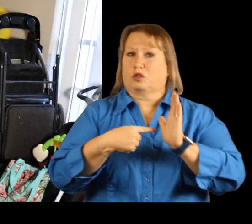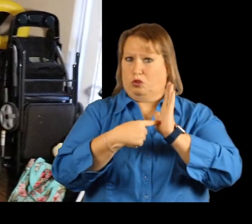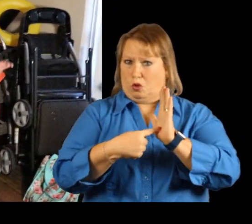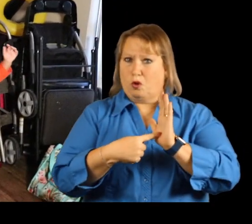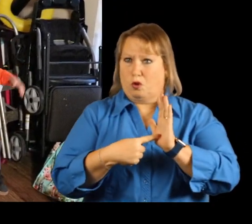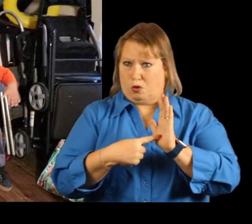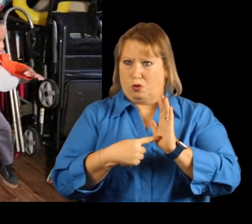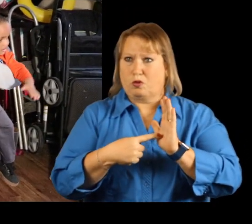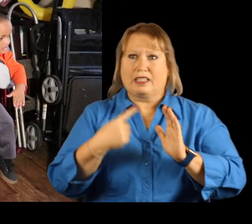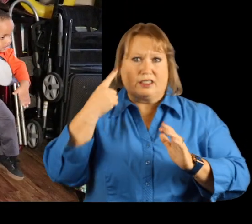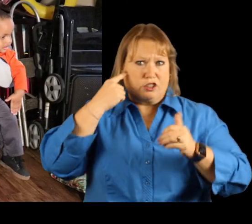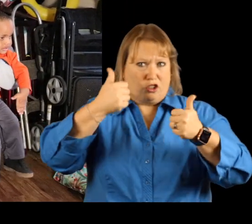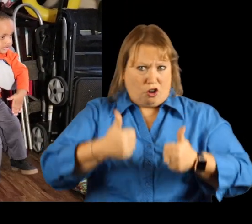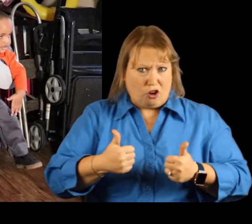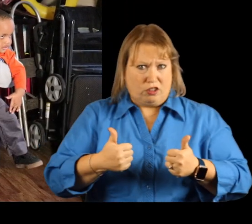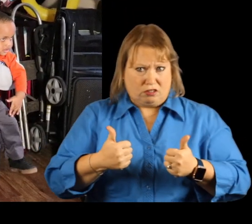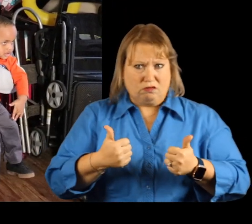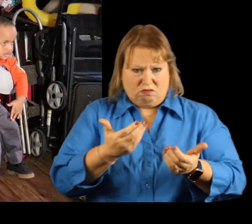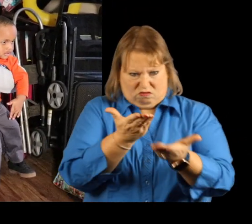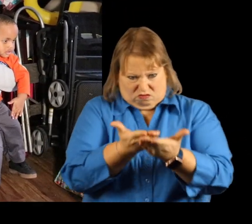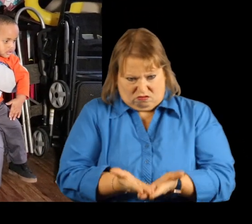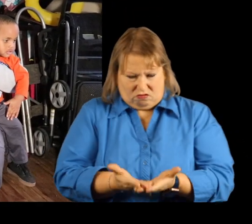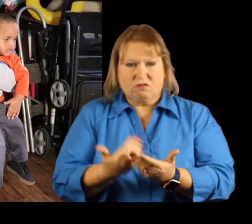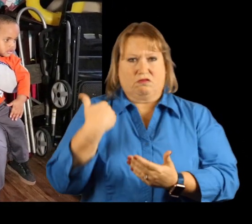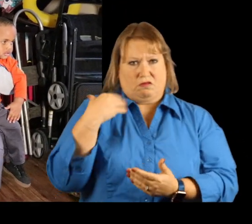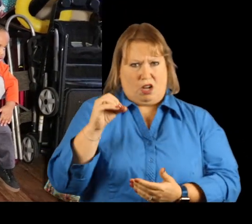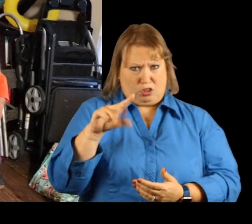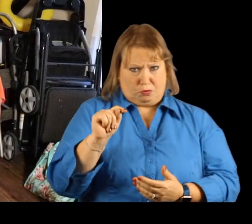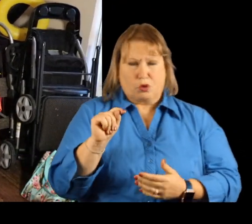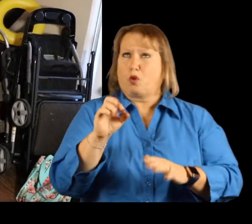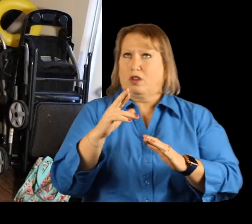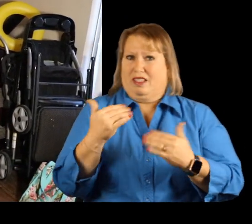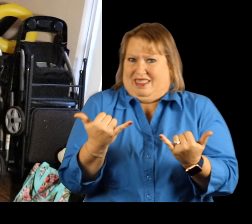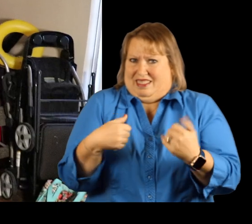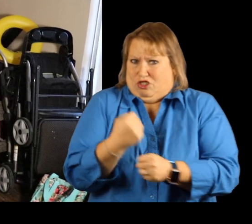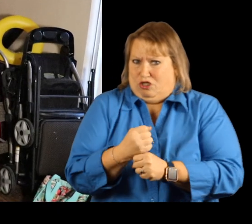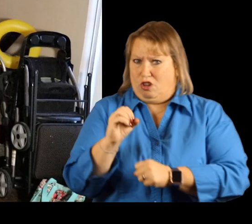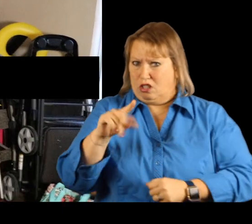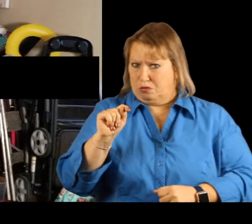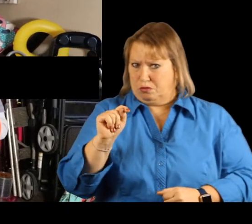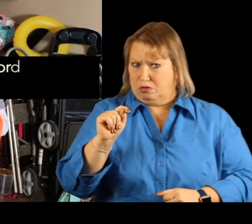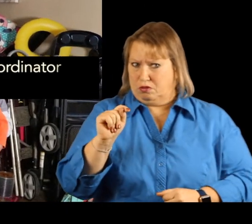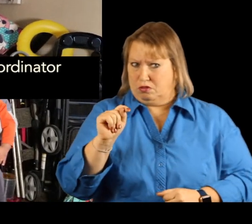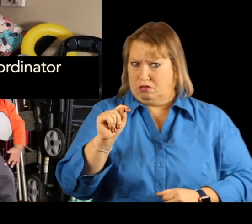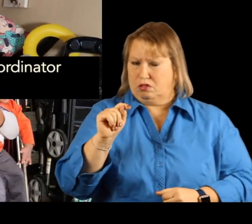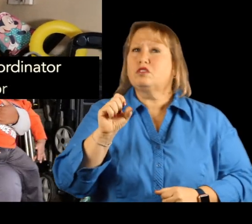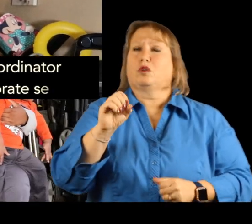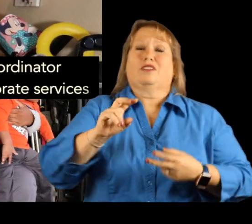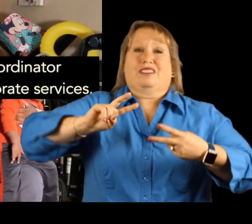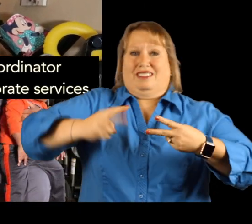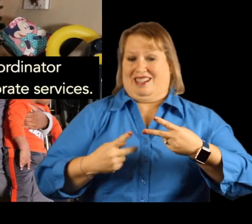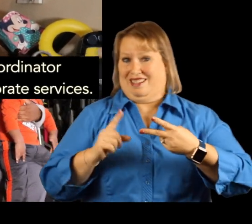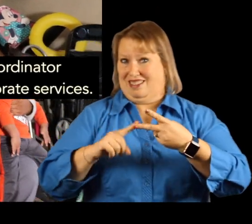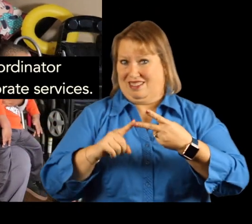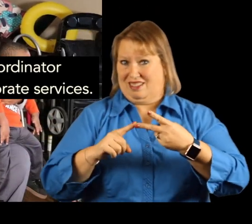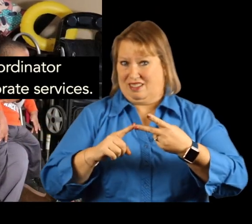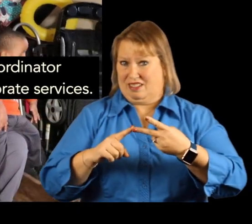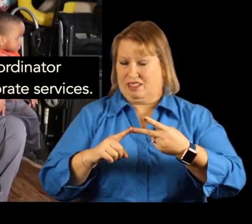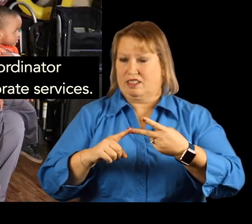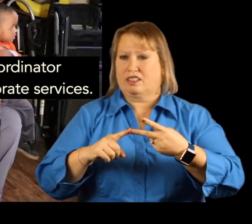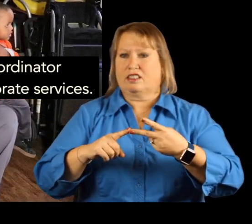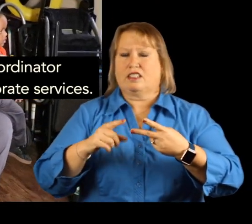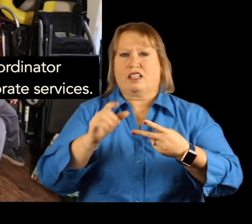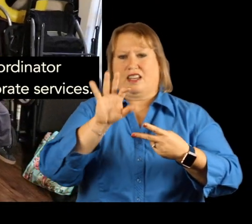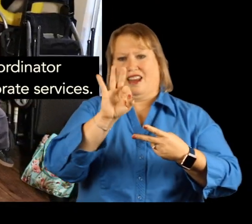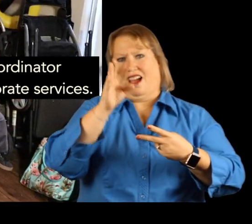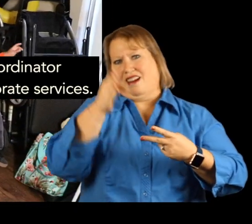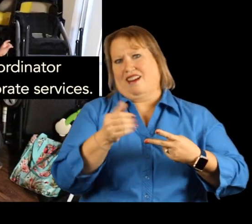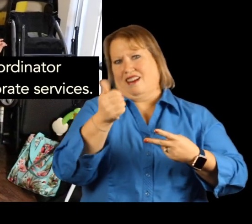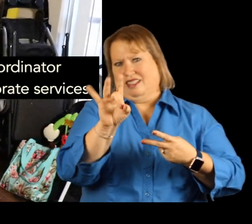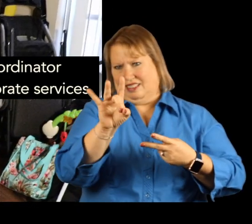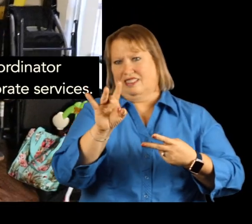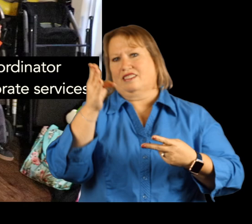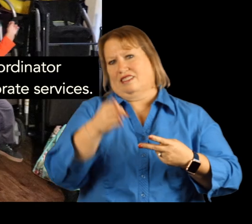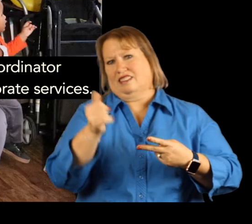was in October of this year? The second one that I found was 9/18 of 17 by Kelly.